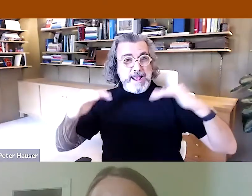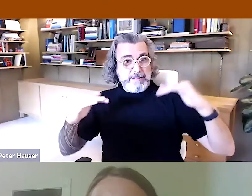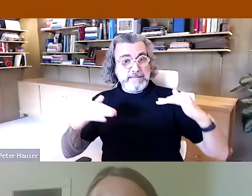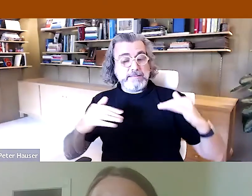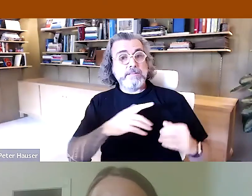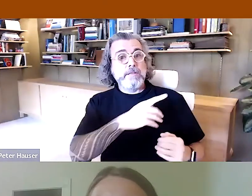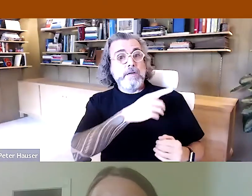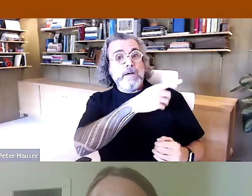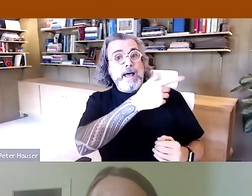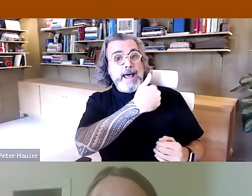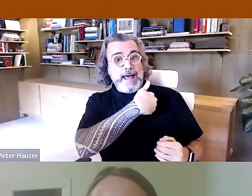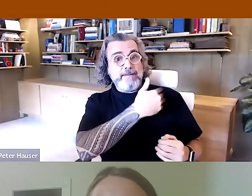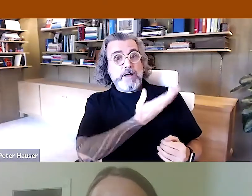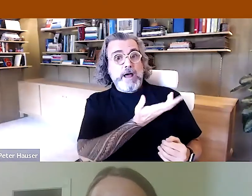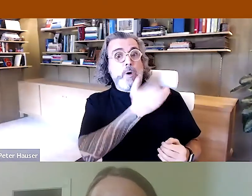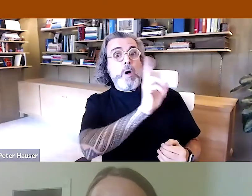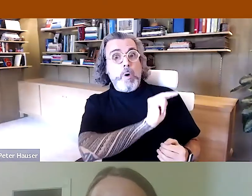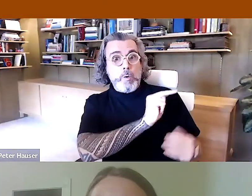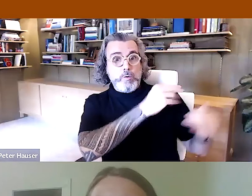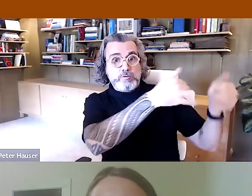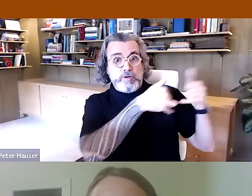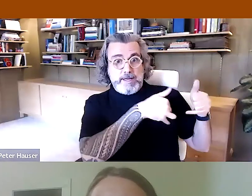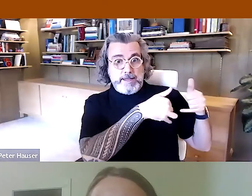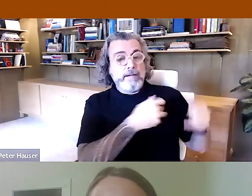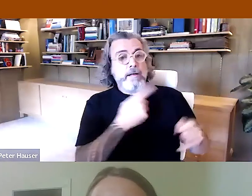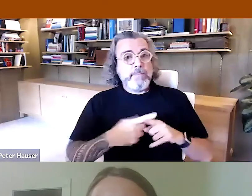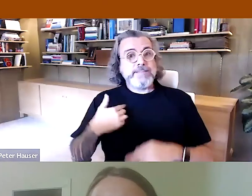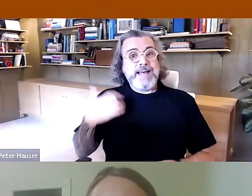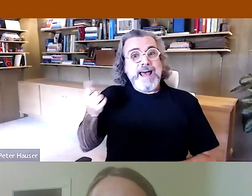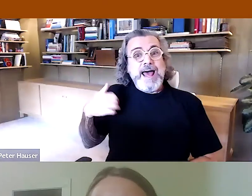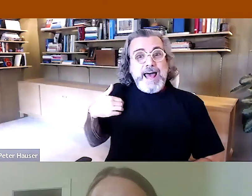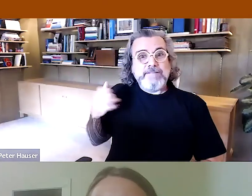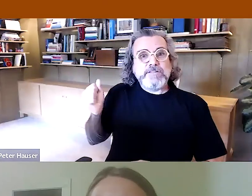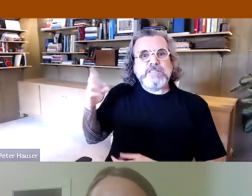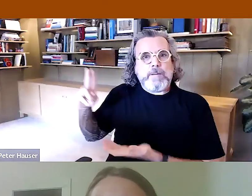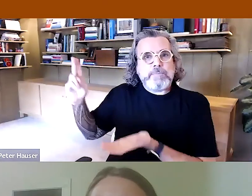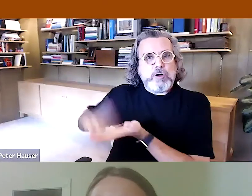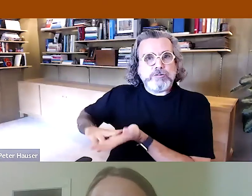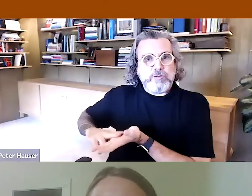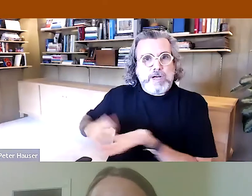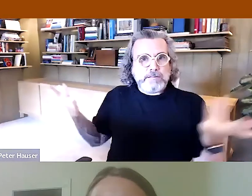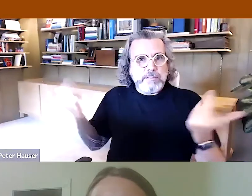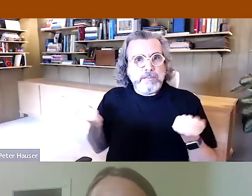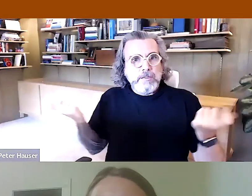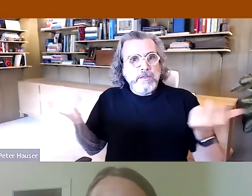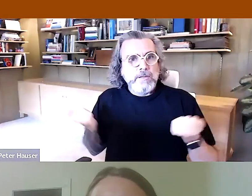a less responsibility as far as the grant at large.